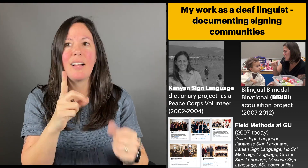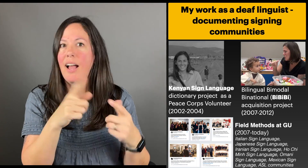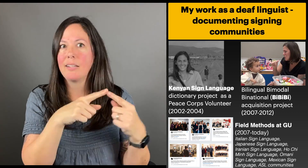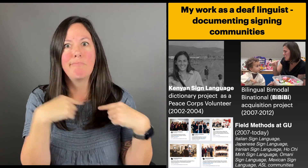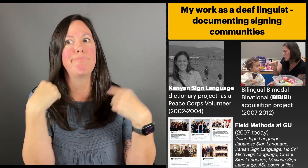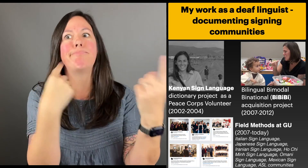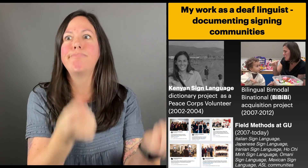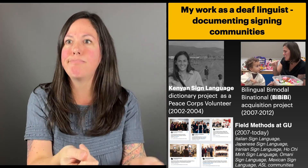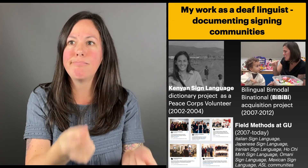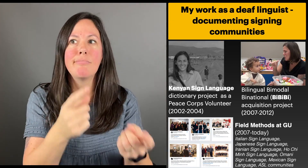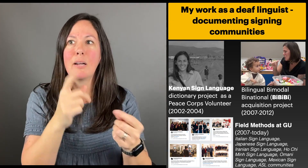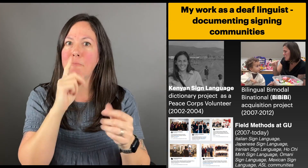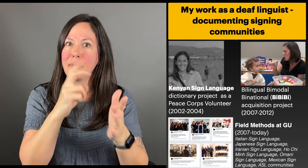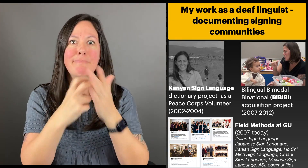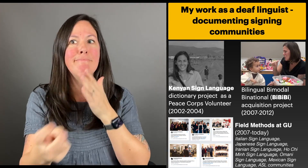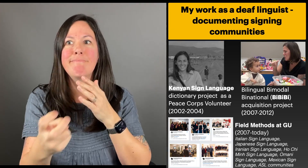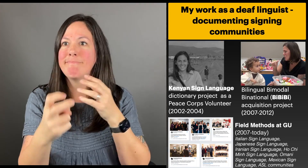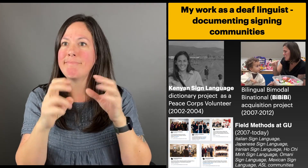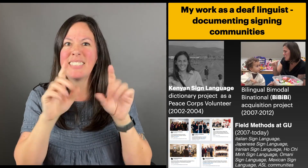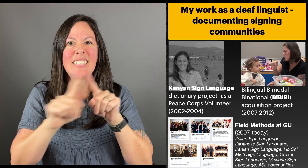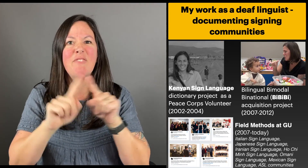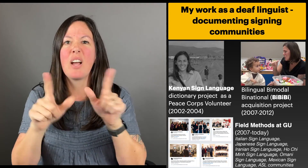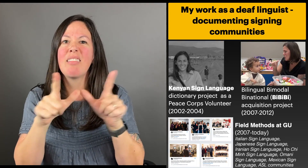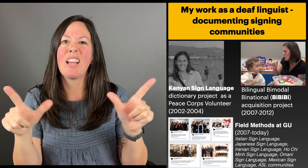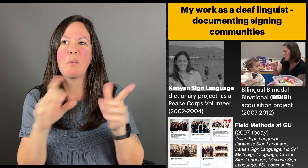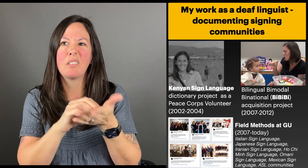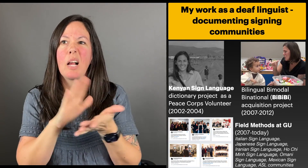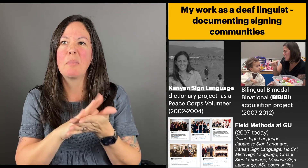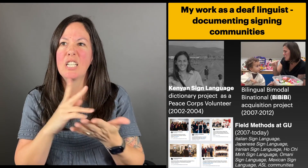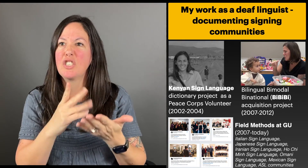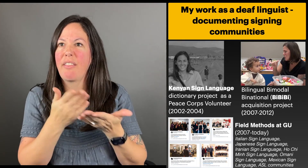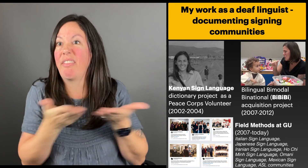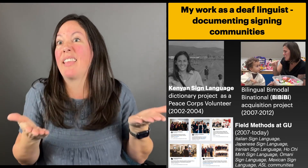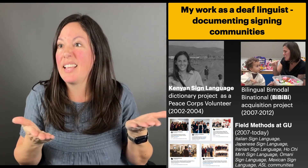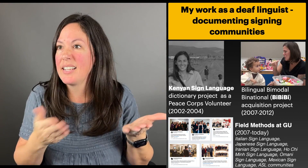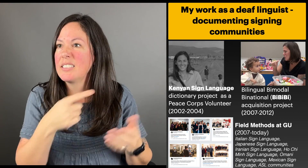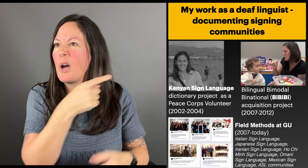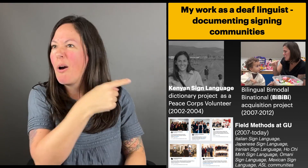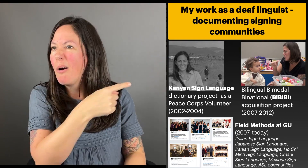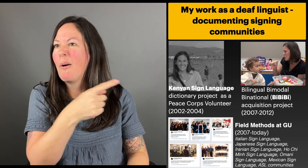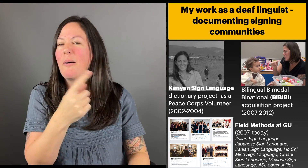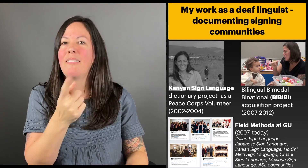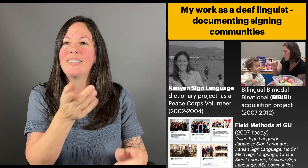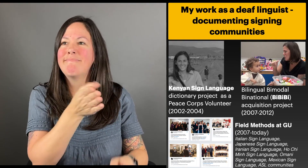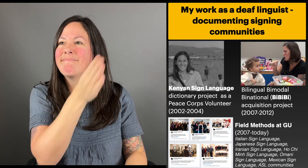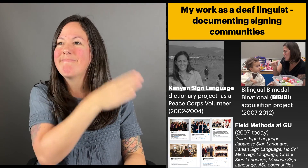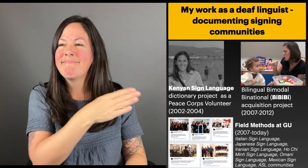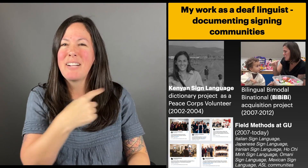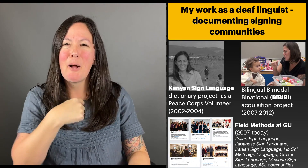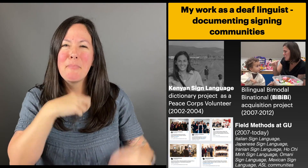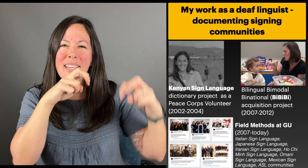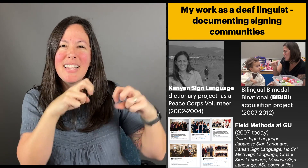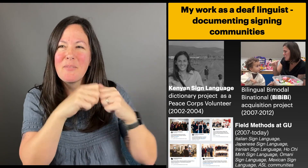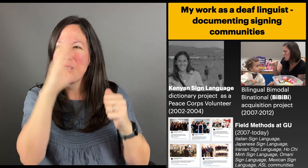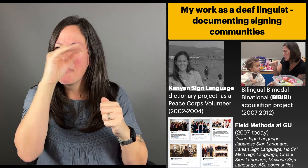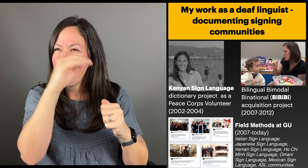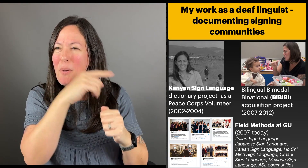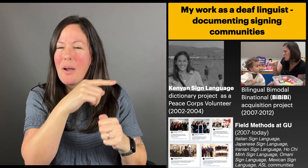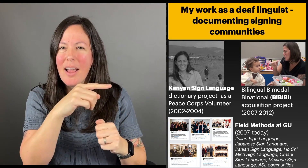on me when I came back to the States I decided to pursue an advanced degree in linguistics and ever since I became